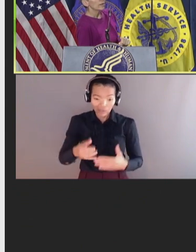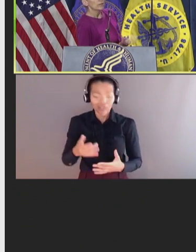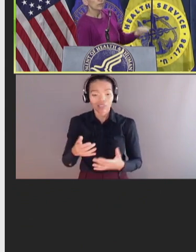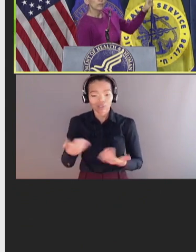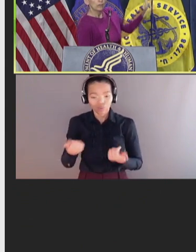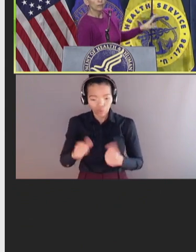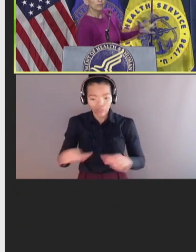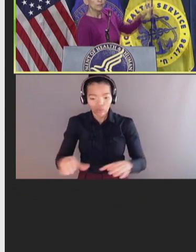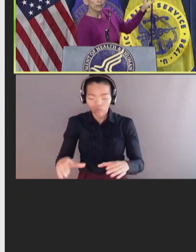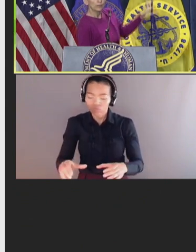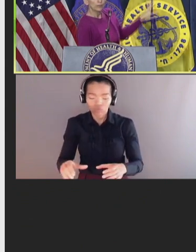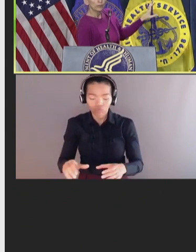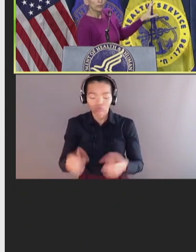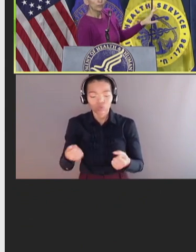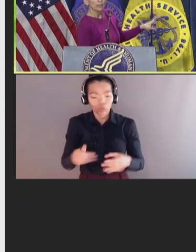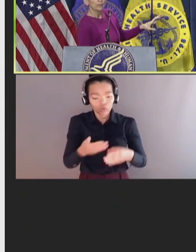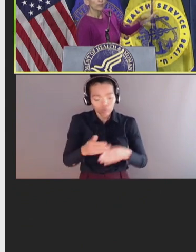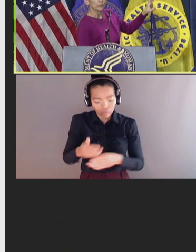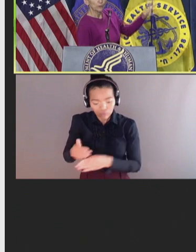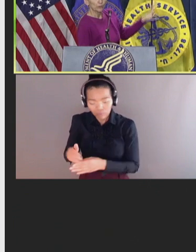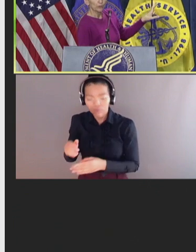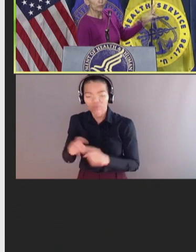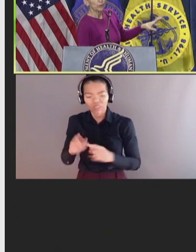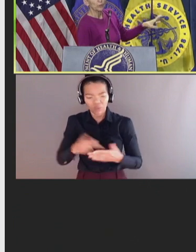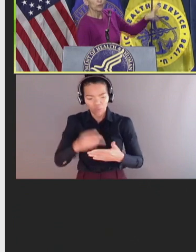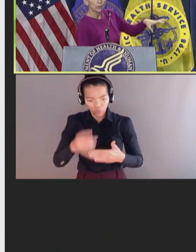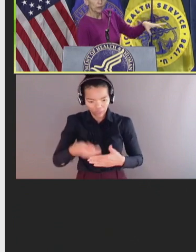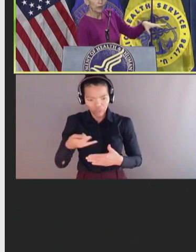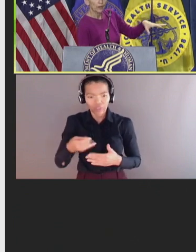So, with all these measures and these concerns and what we learned about how to